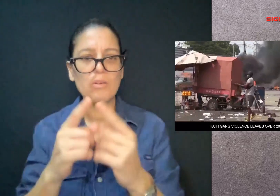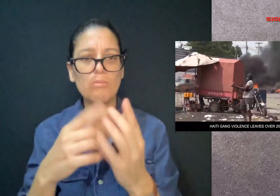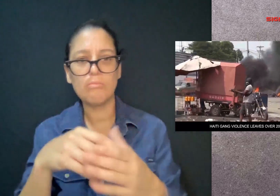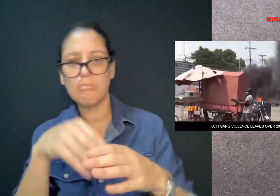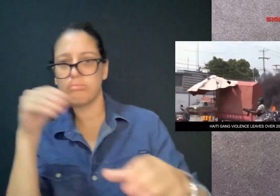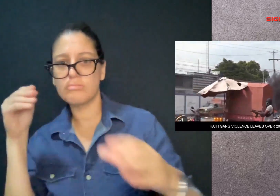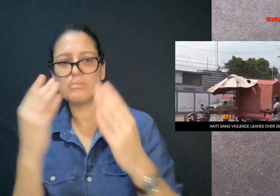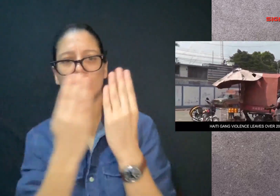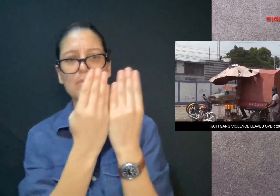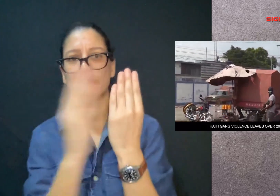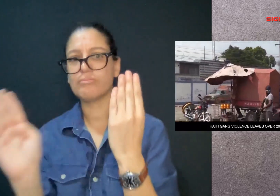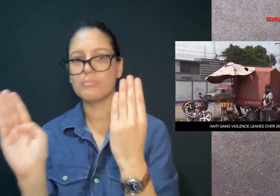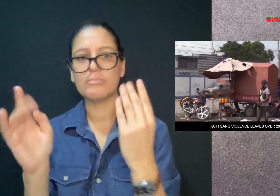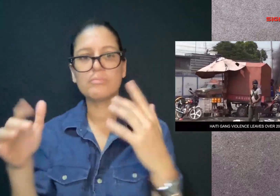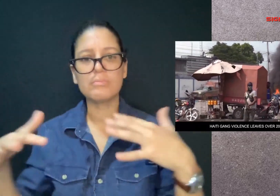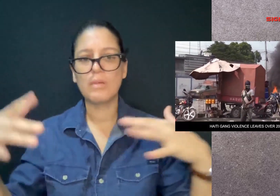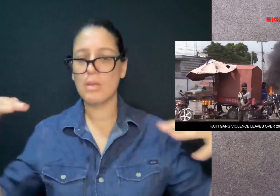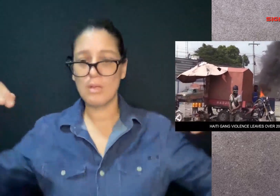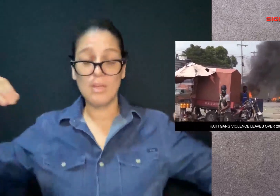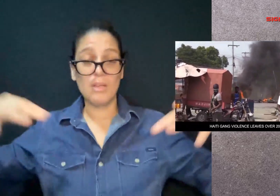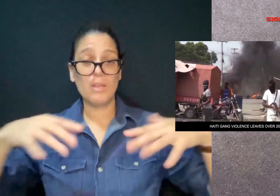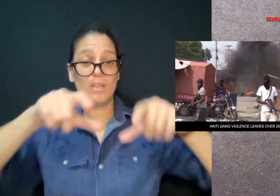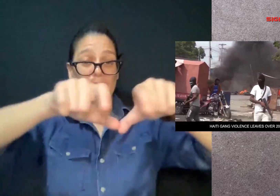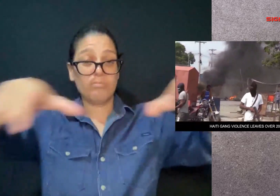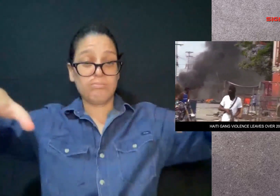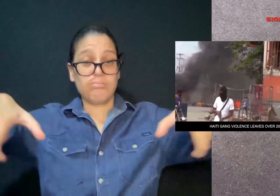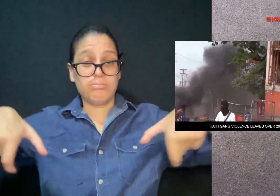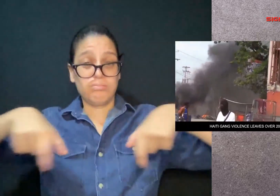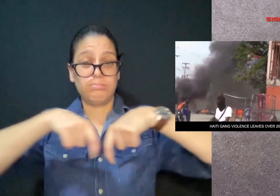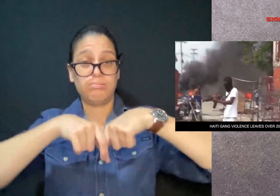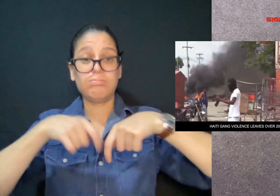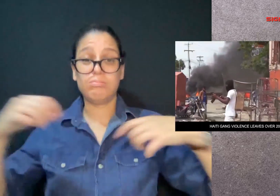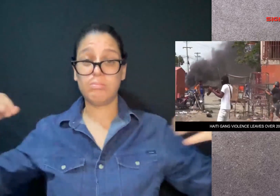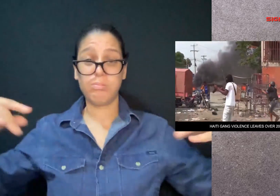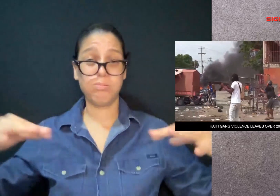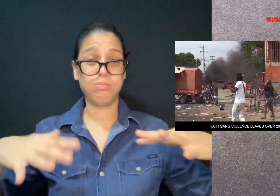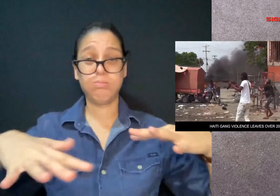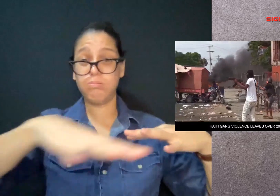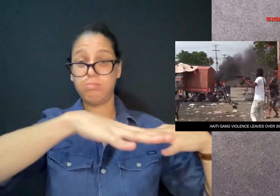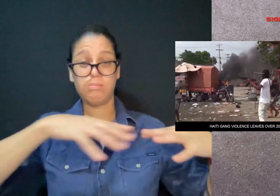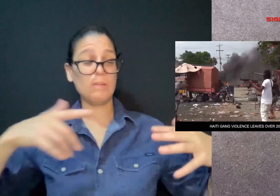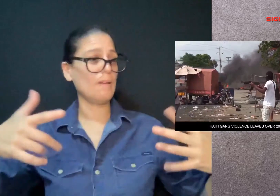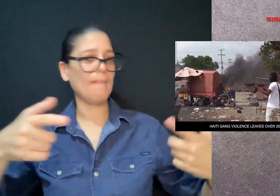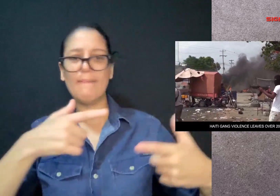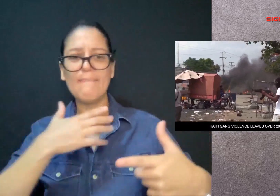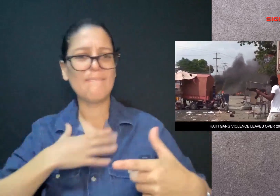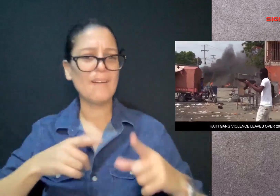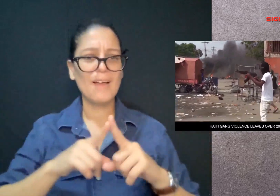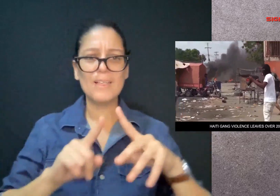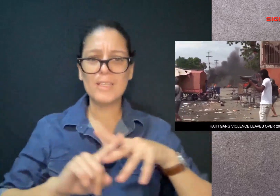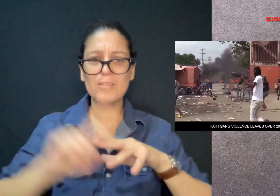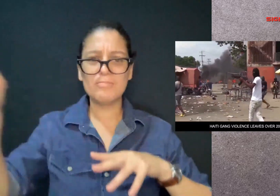penitentiary broke out of their cells and gathered in the prison yard in an unsuccessful